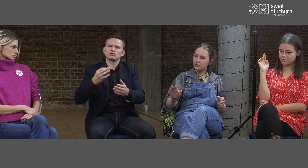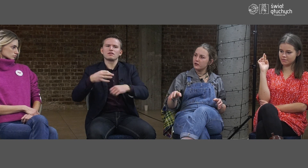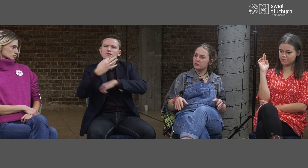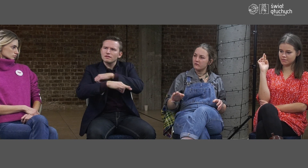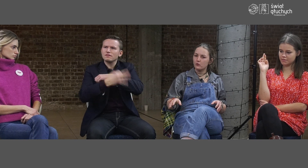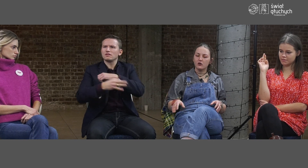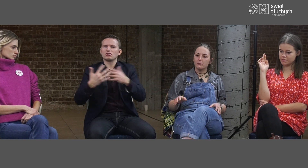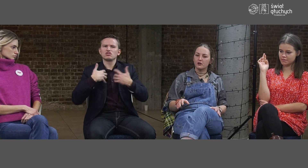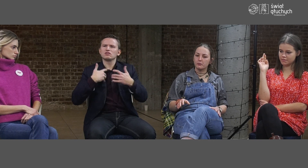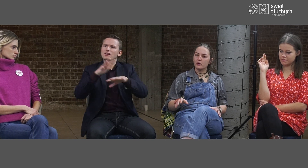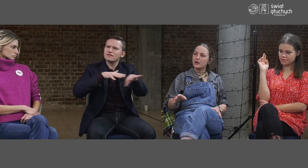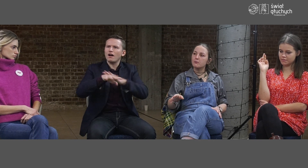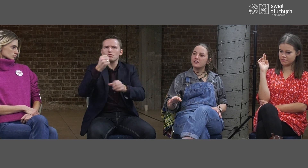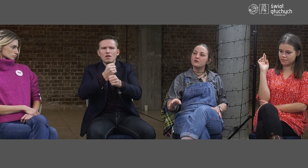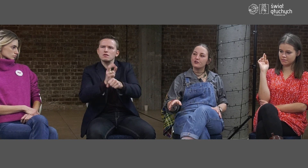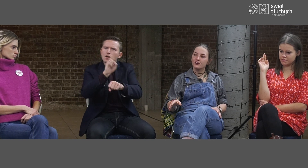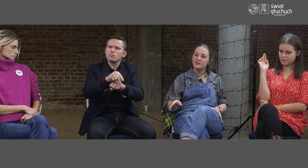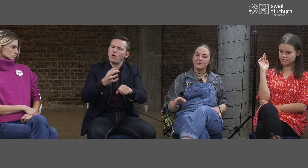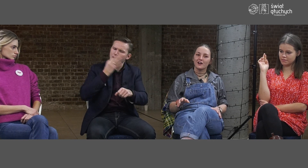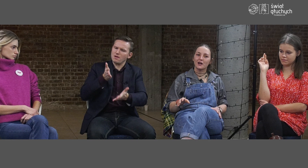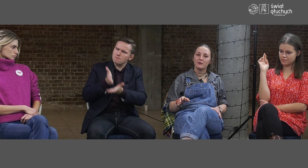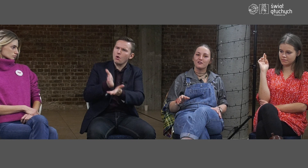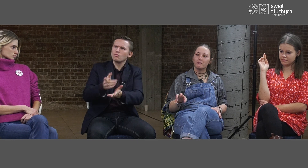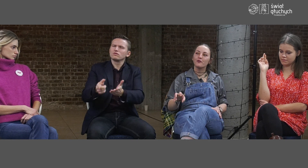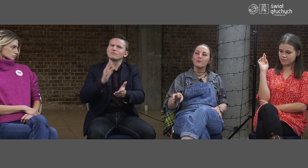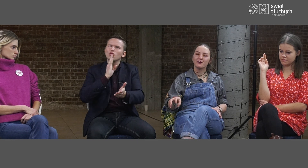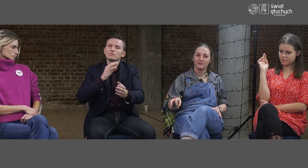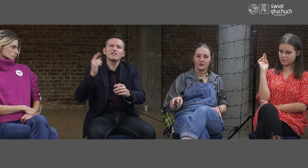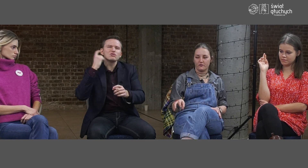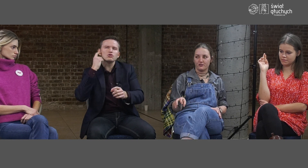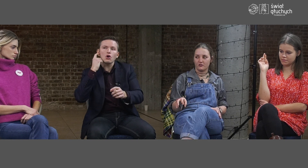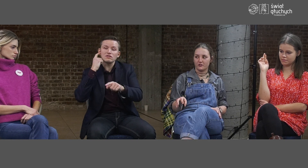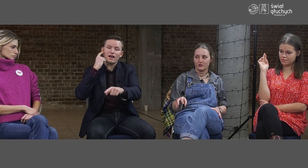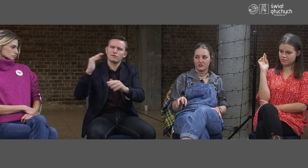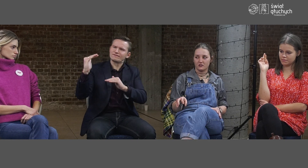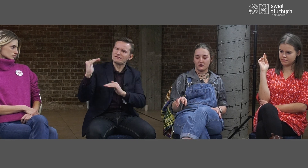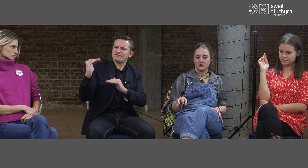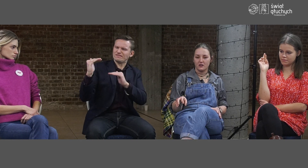It’s better if they can speak, better if they are as "hearing" as possible, as similar as possible to their hearing peers.